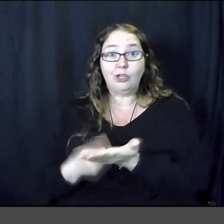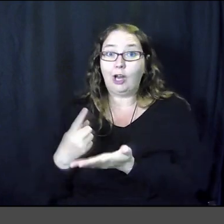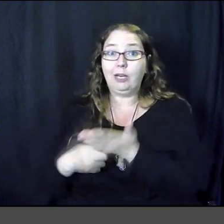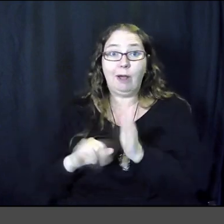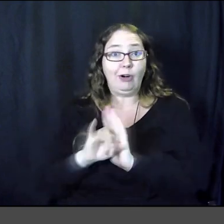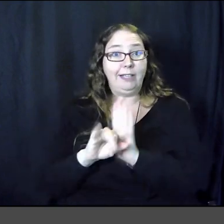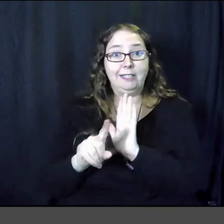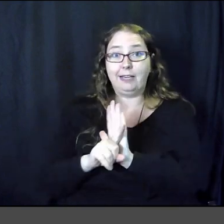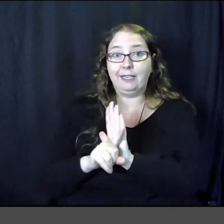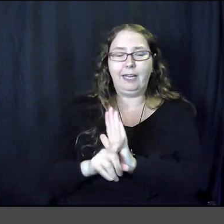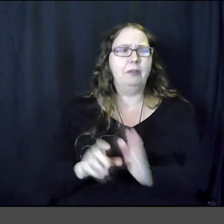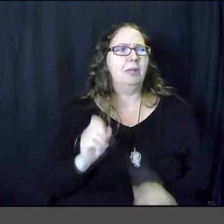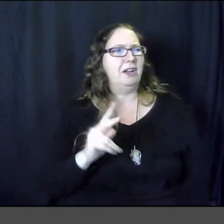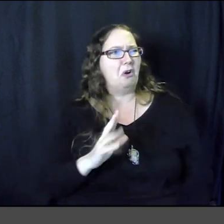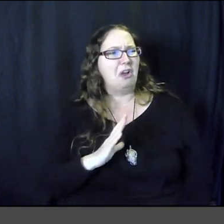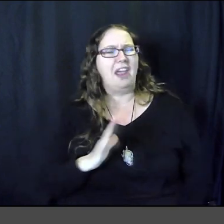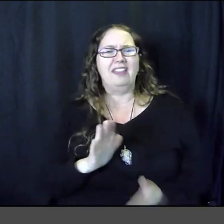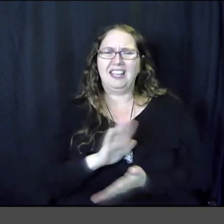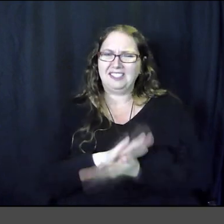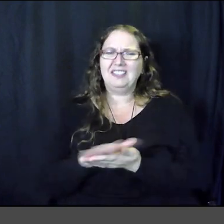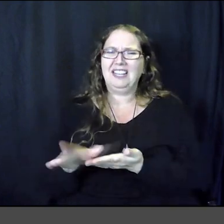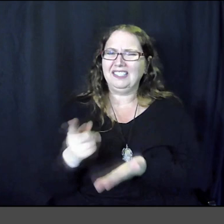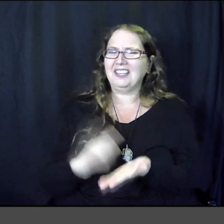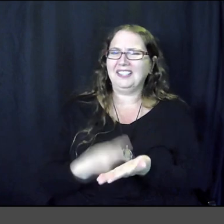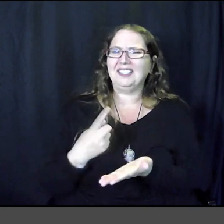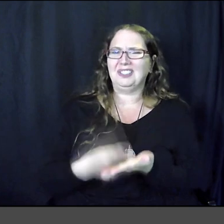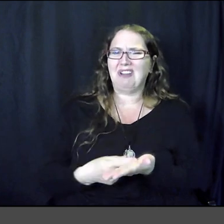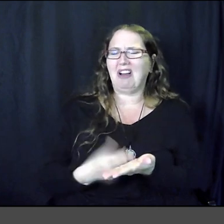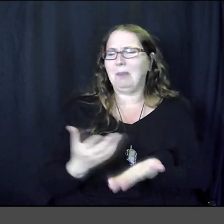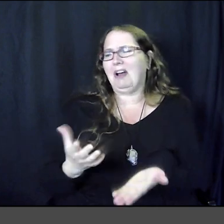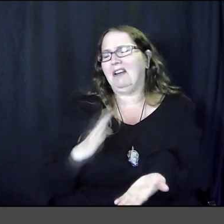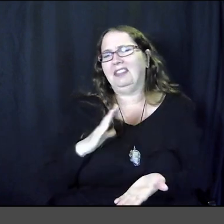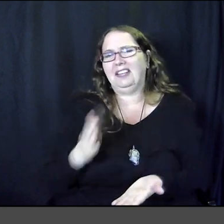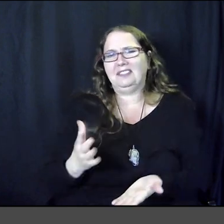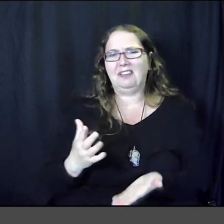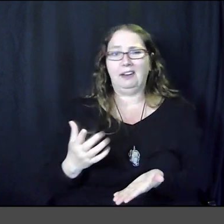WE GOT, WE CAN JUST TALK ABOUT ASPECTS IN MAYAS LET’S GET ON DOWN TO THE